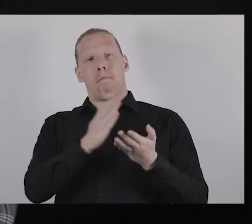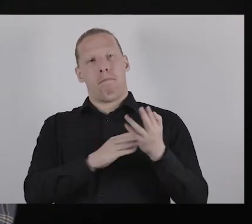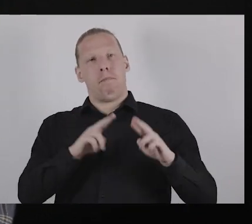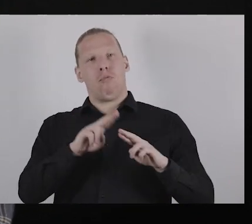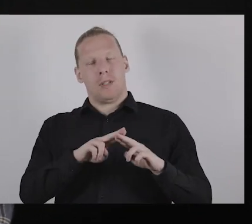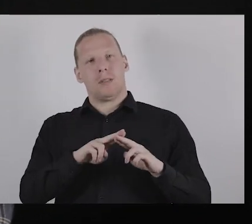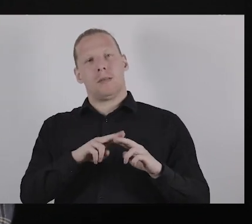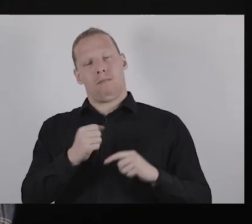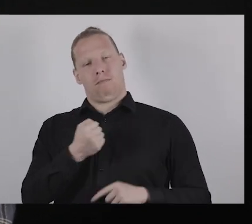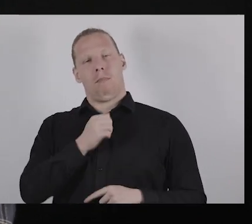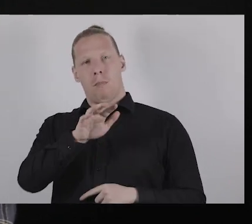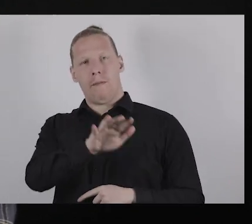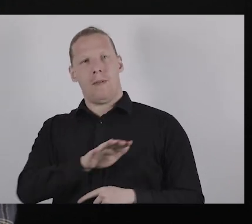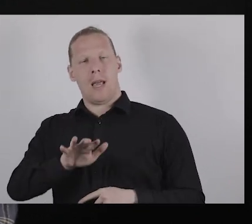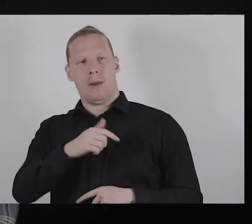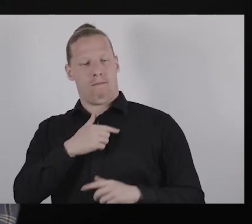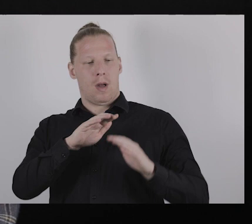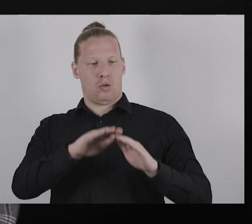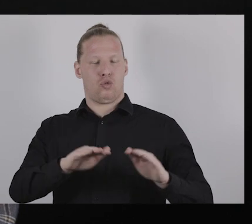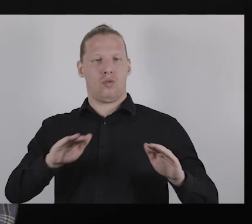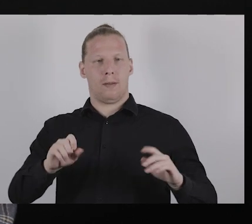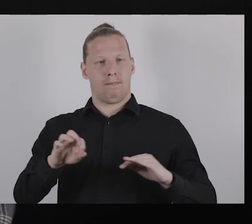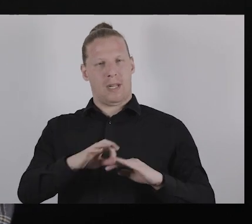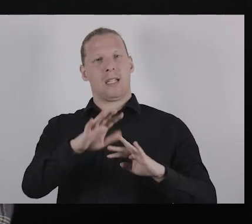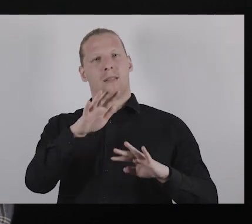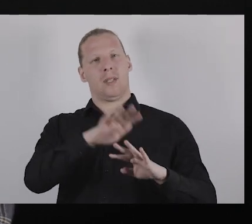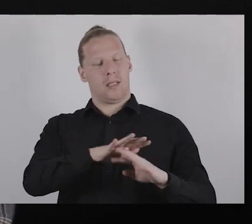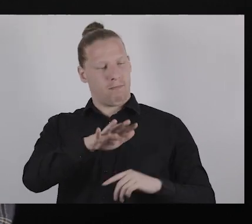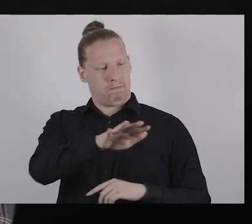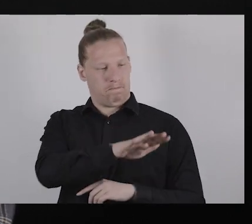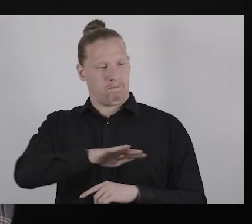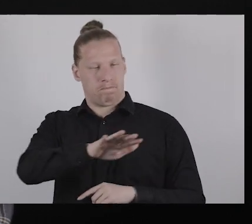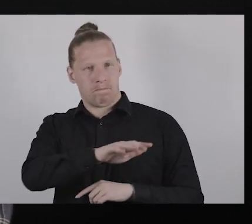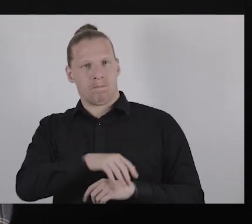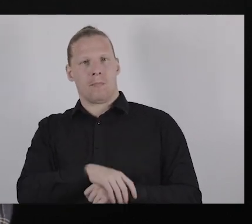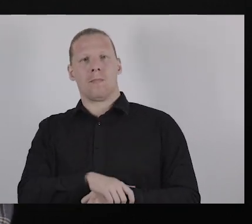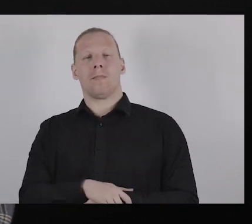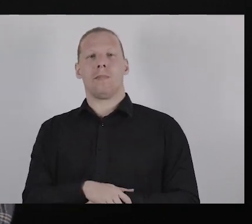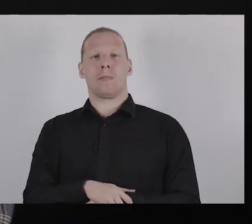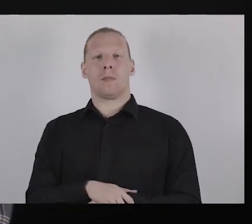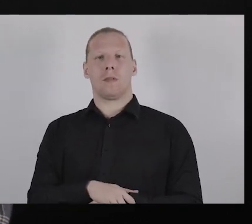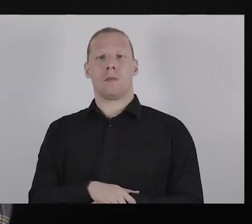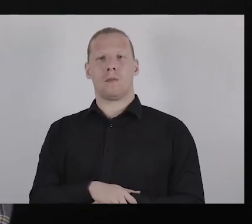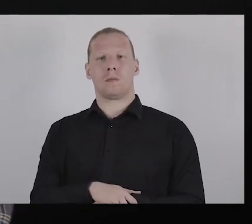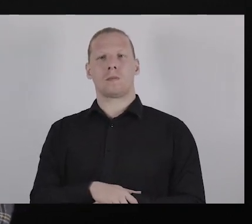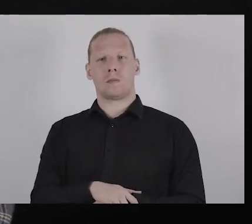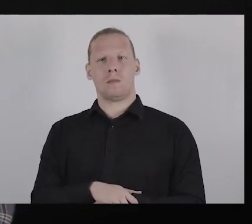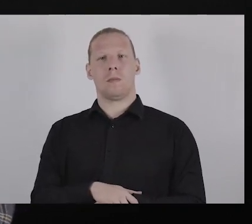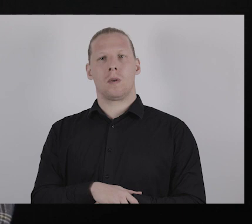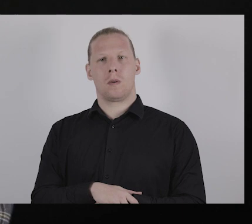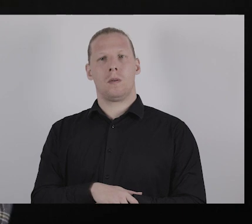I think in particular of my parents and other members of my family — my children, my husband